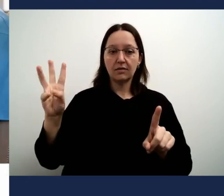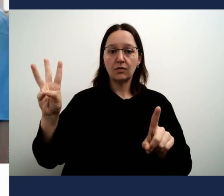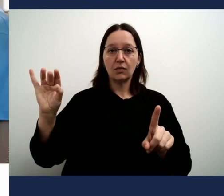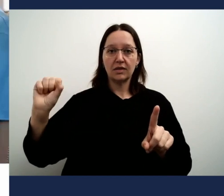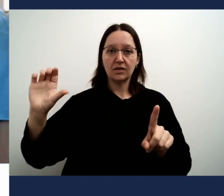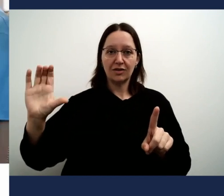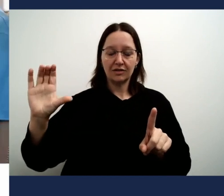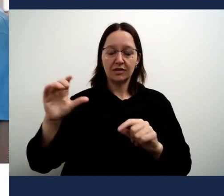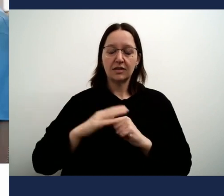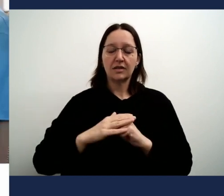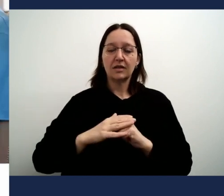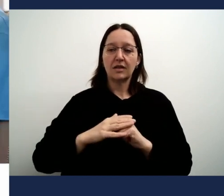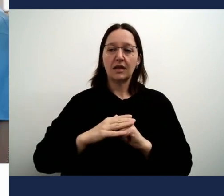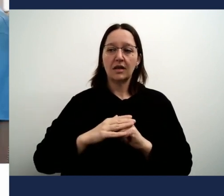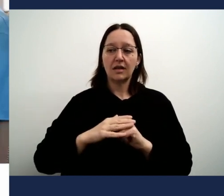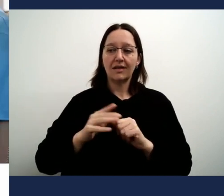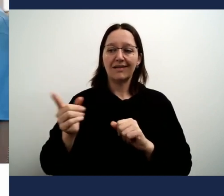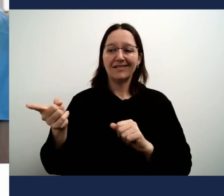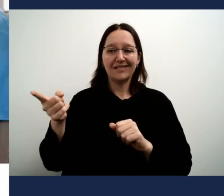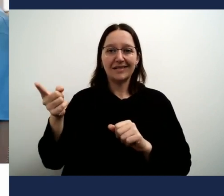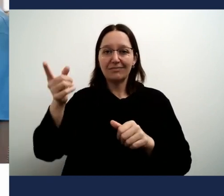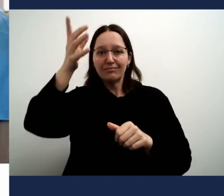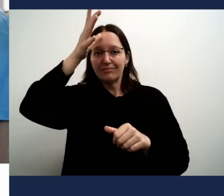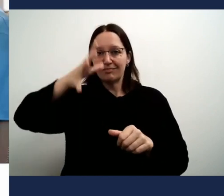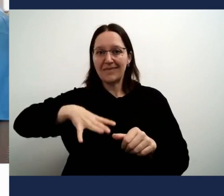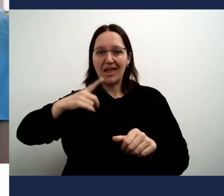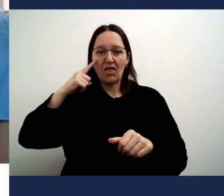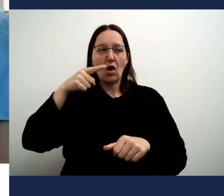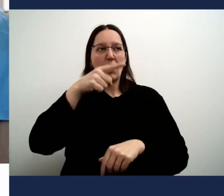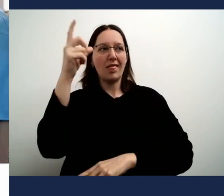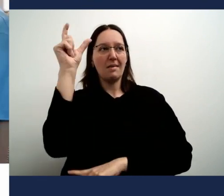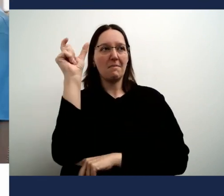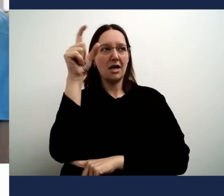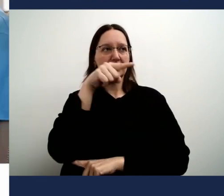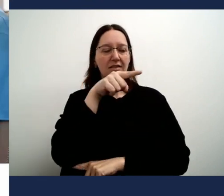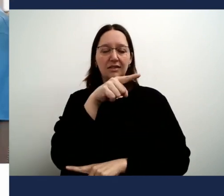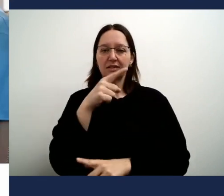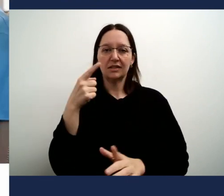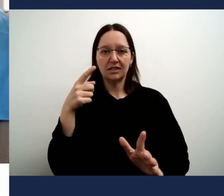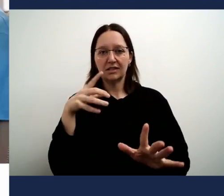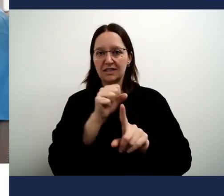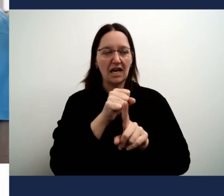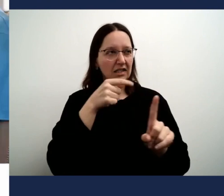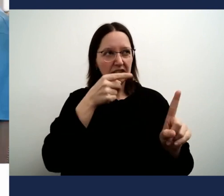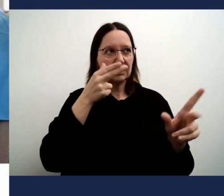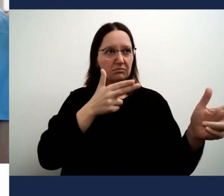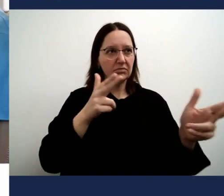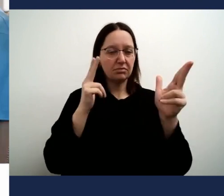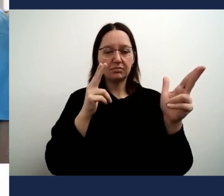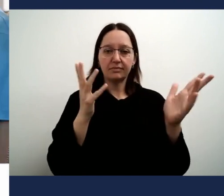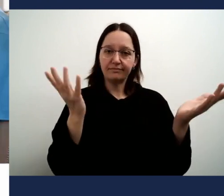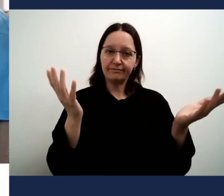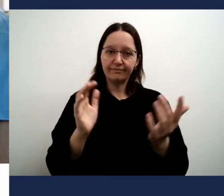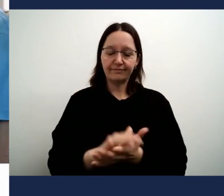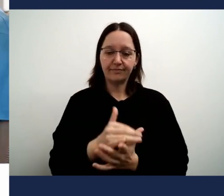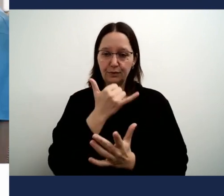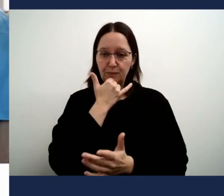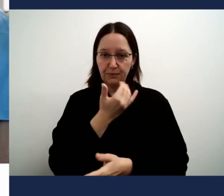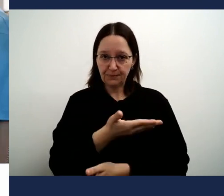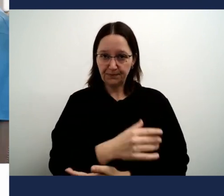islamophobia, and islamophobia compounds into Arab narratives. So between October 7th last year